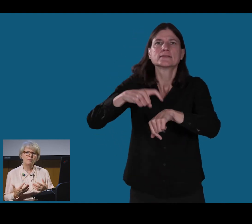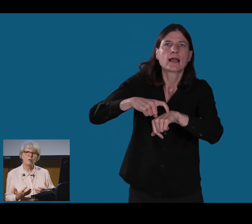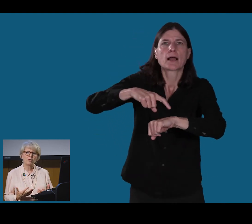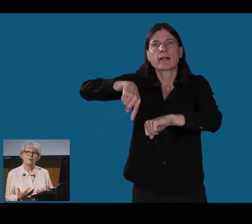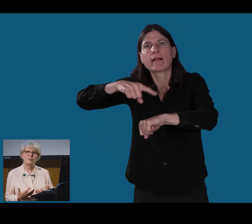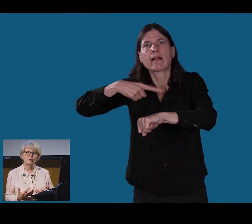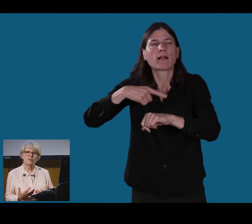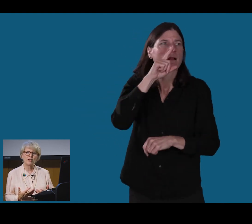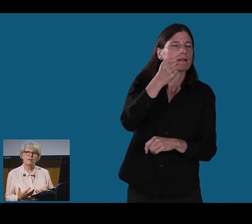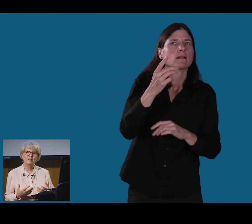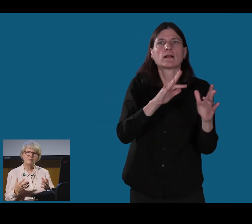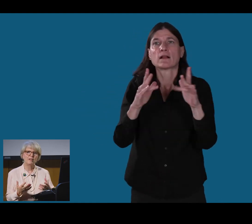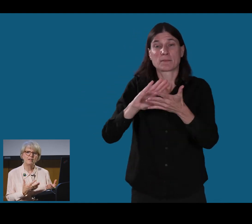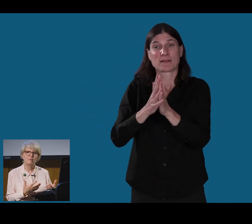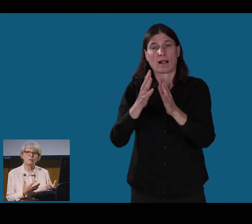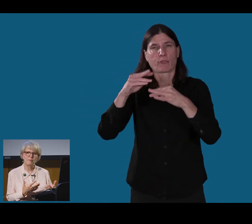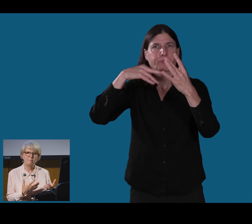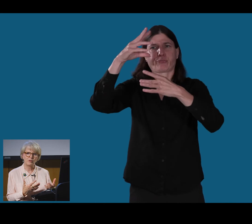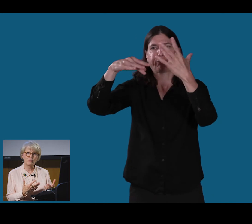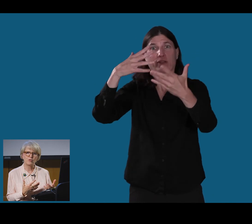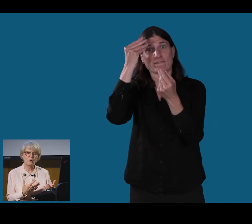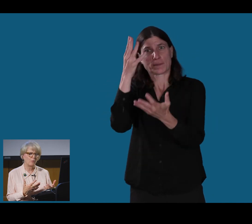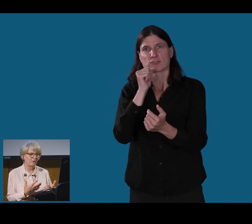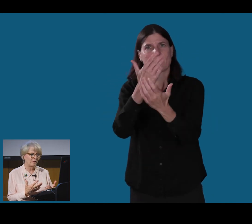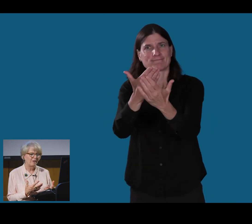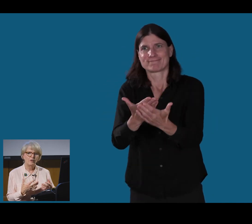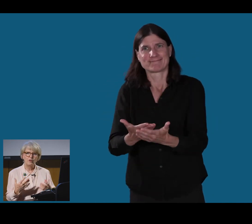embark on a research study if I didn't have good measures to start with.